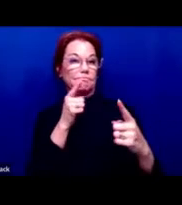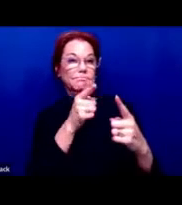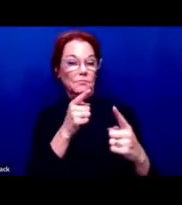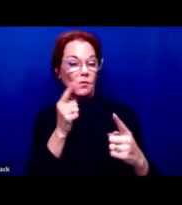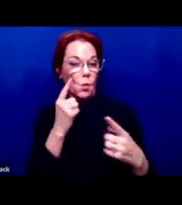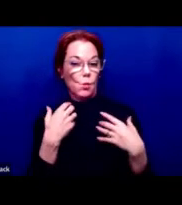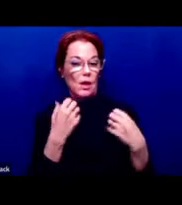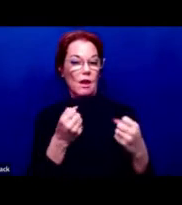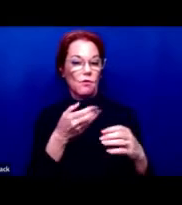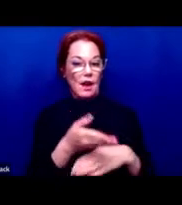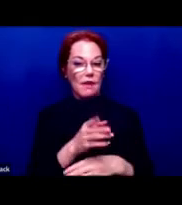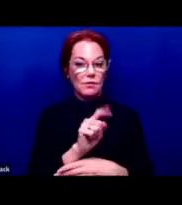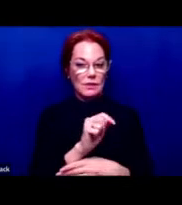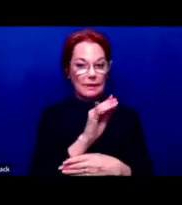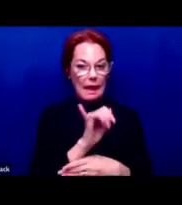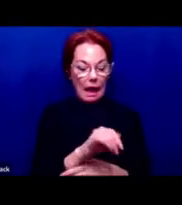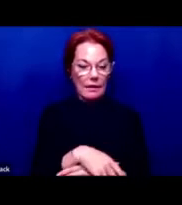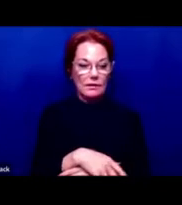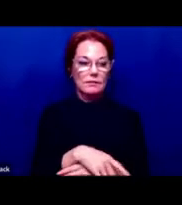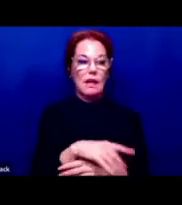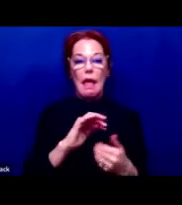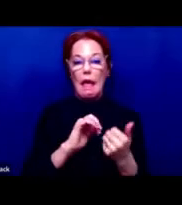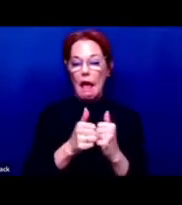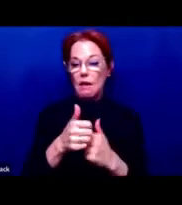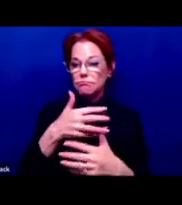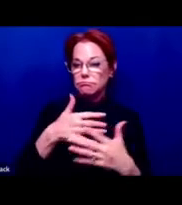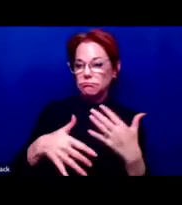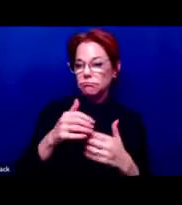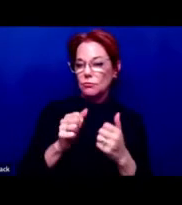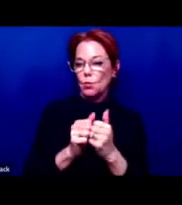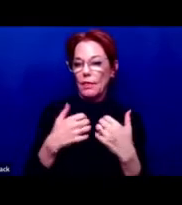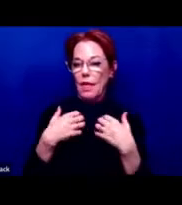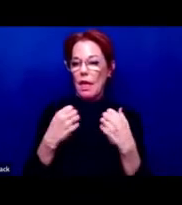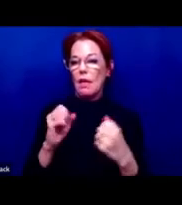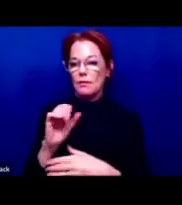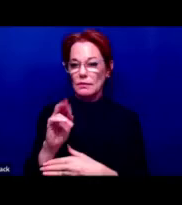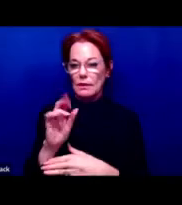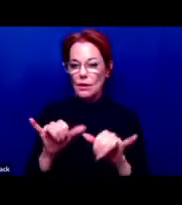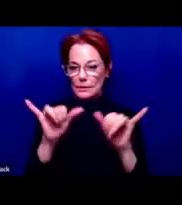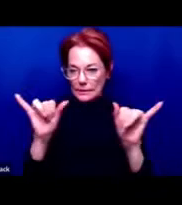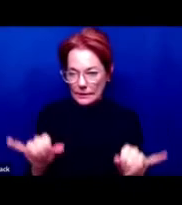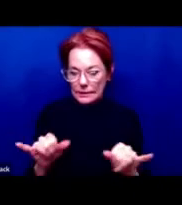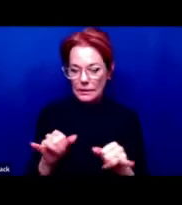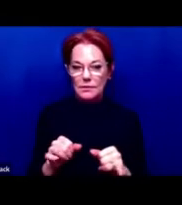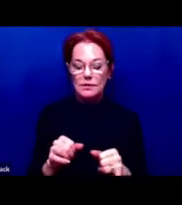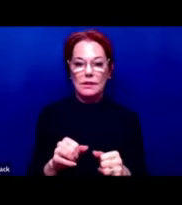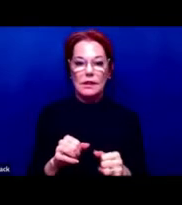the healthcare system to help manage their health, and then how all of that all those external factors, internal